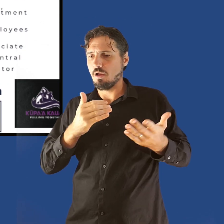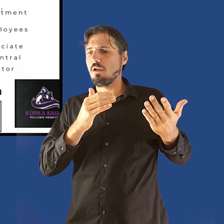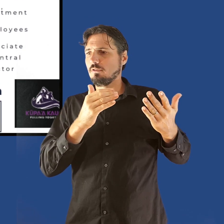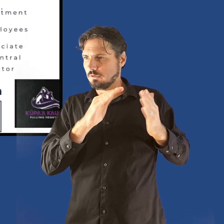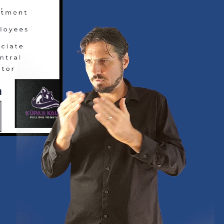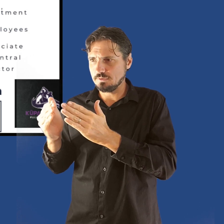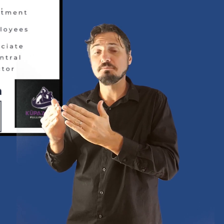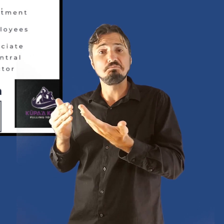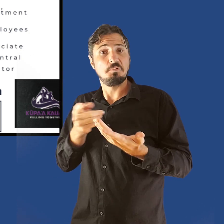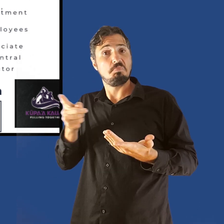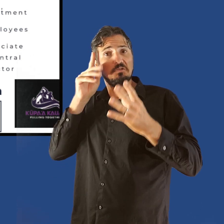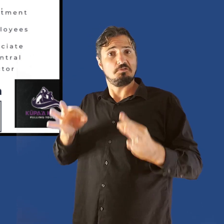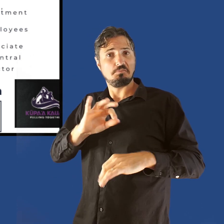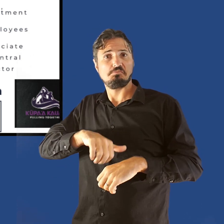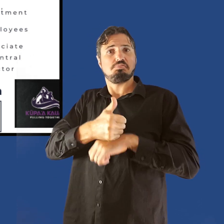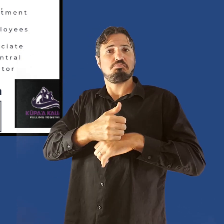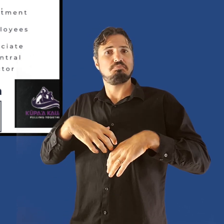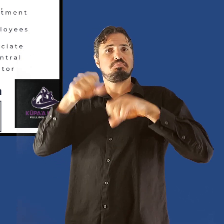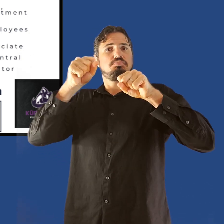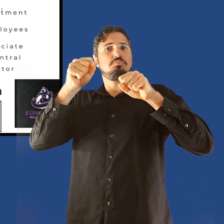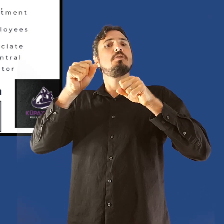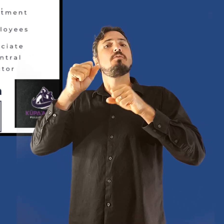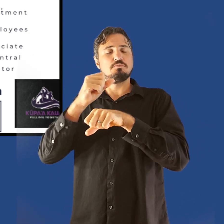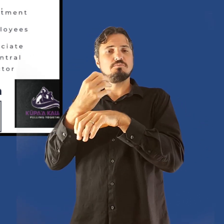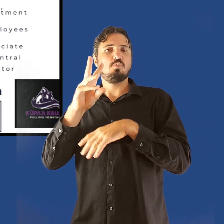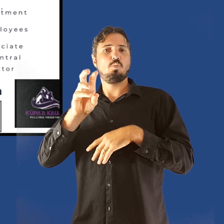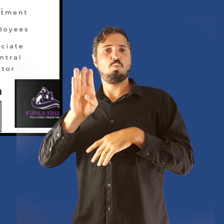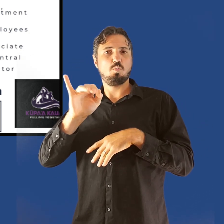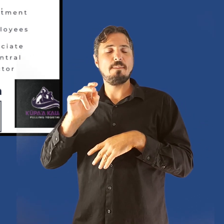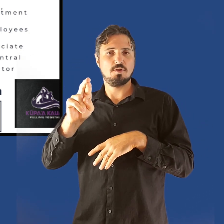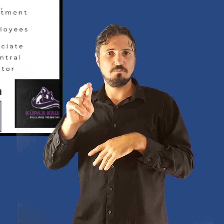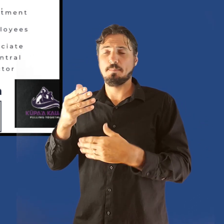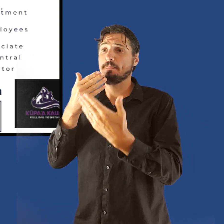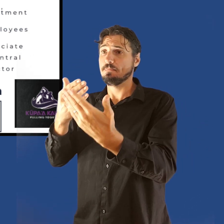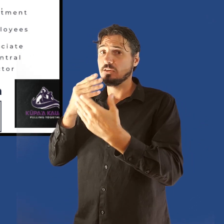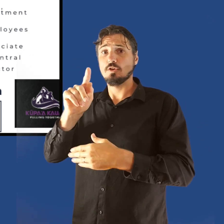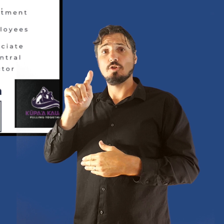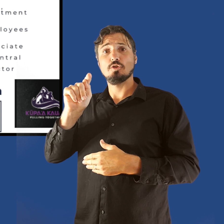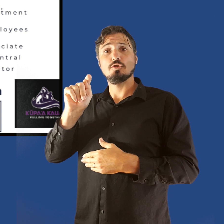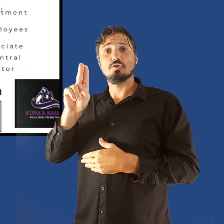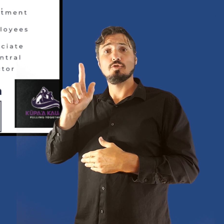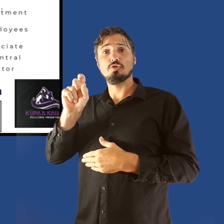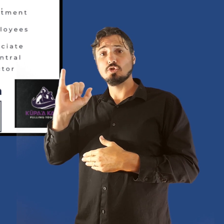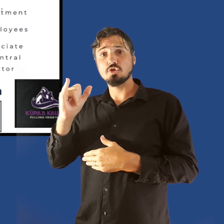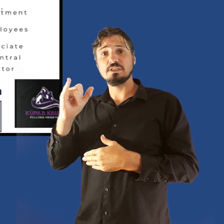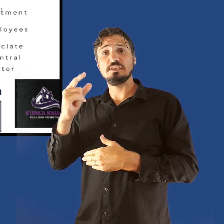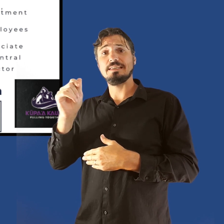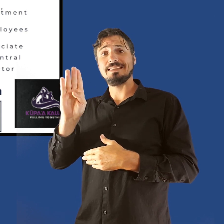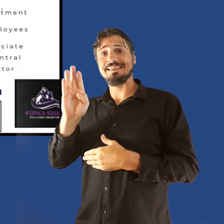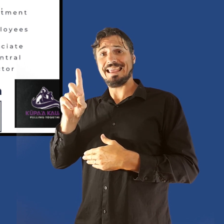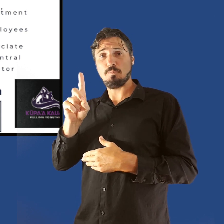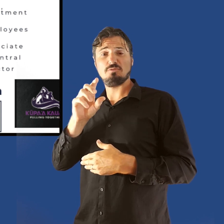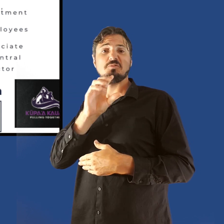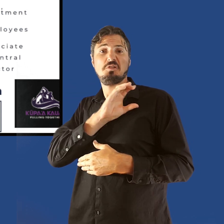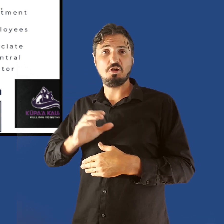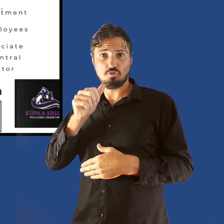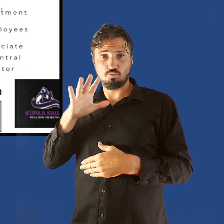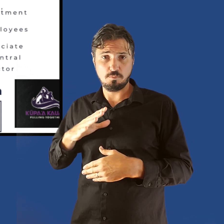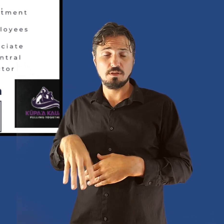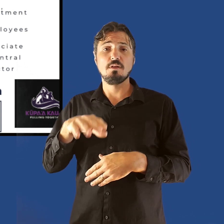So mahalo to all our Economic Recovery Team members. And mahalo to guest speakers Congresswoman Tulsi Gabbard, Kaua‘i Chamber President Mark Periello,